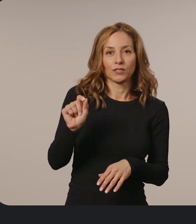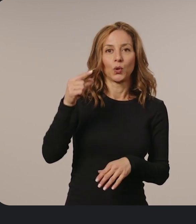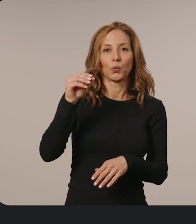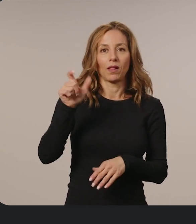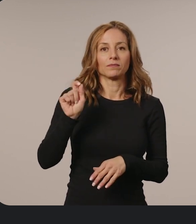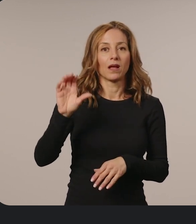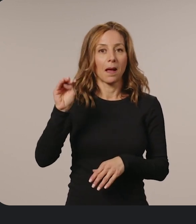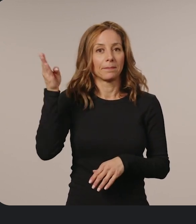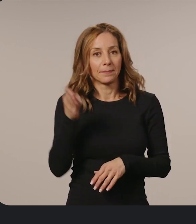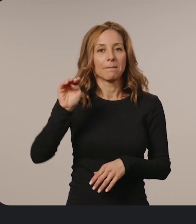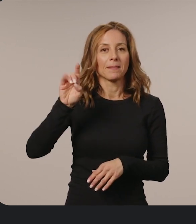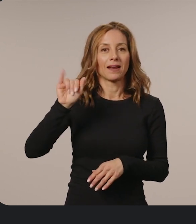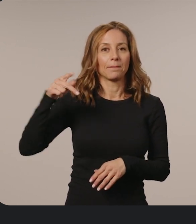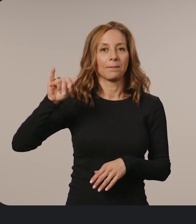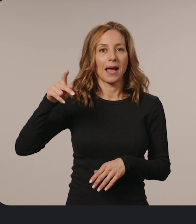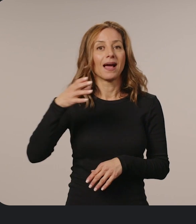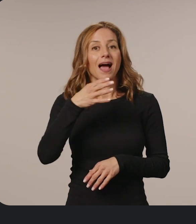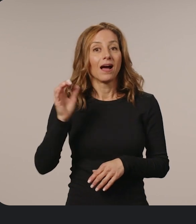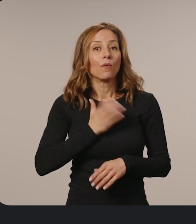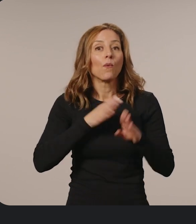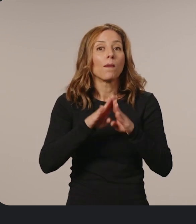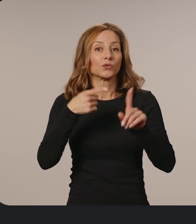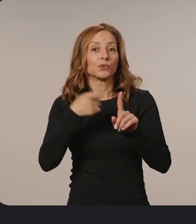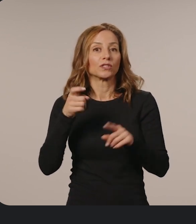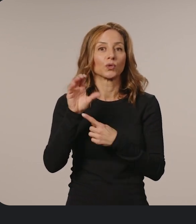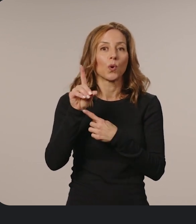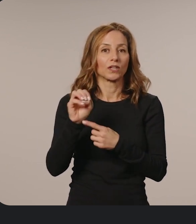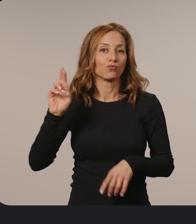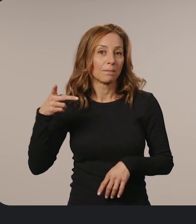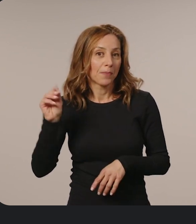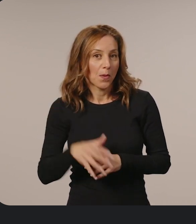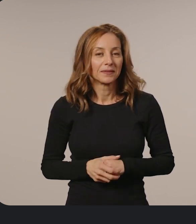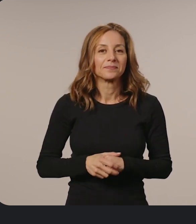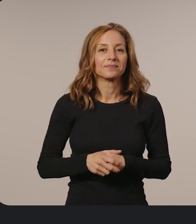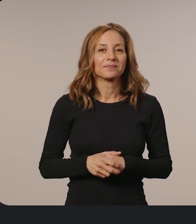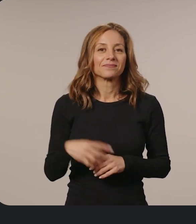developers.google.com/mediapipe in our open source code repo.